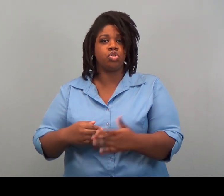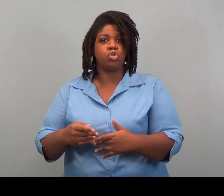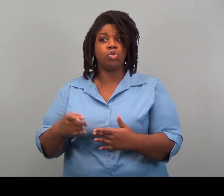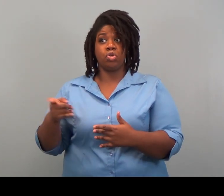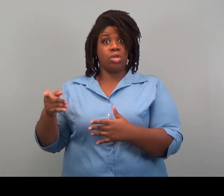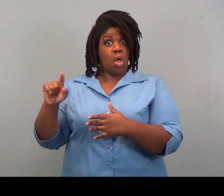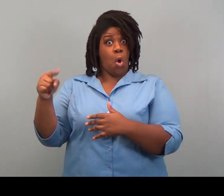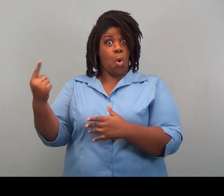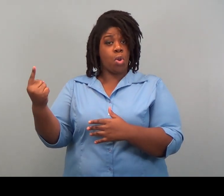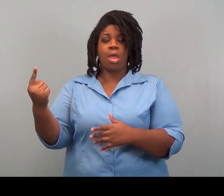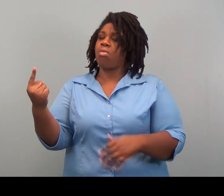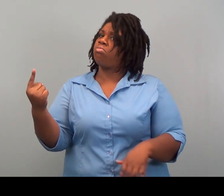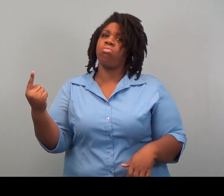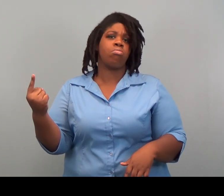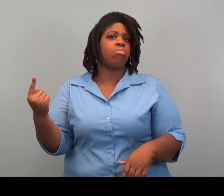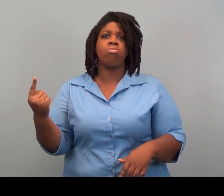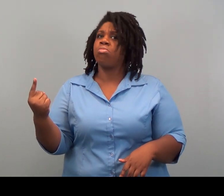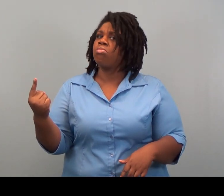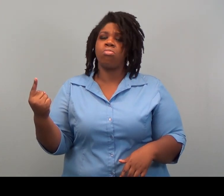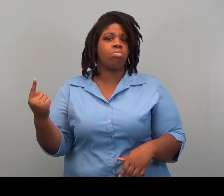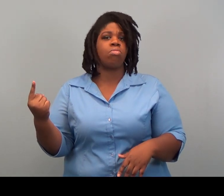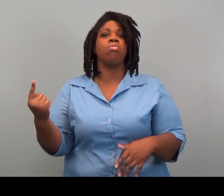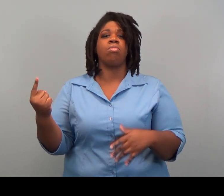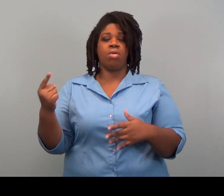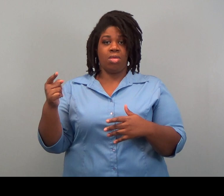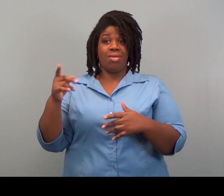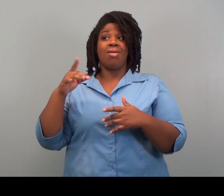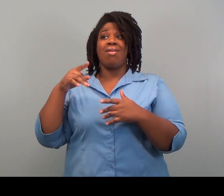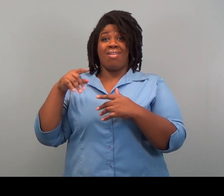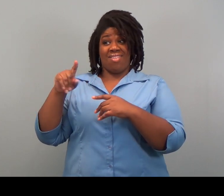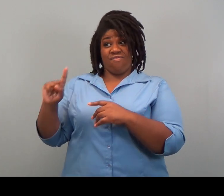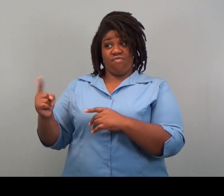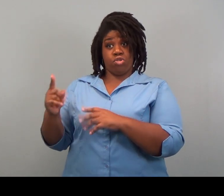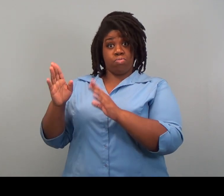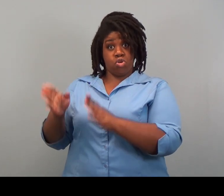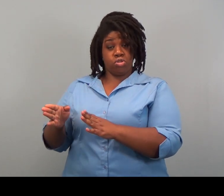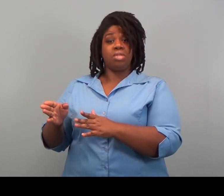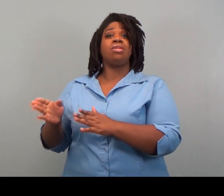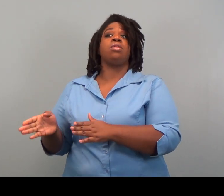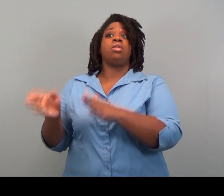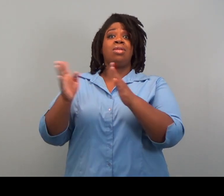Every tax return that we do here at the tax site is reviewed by a second volunteer